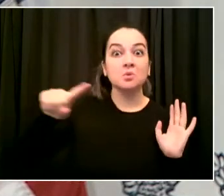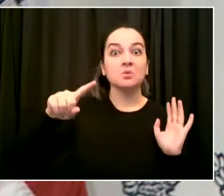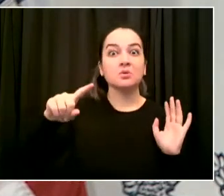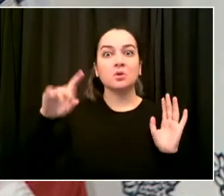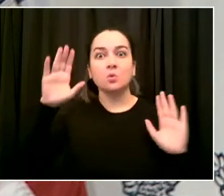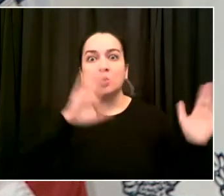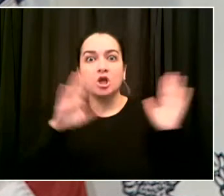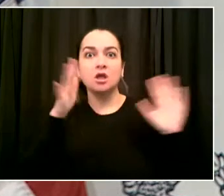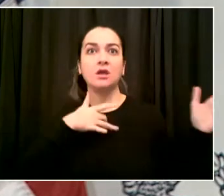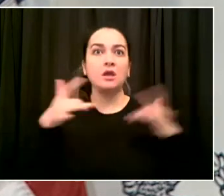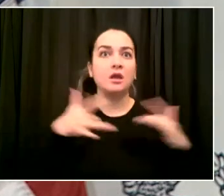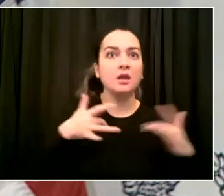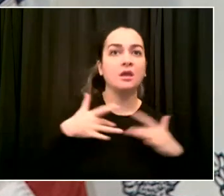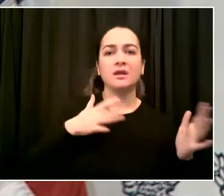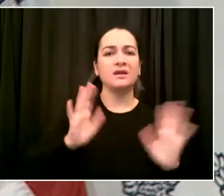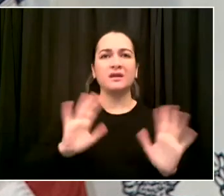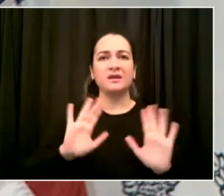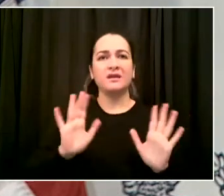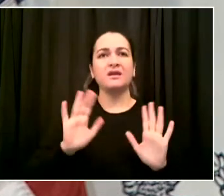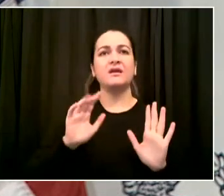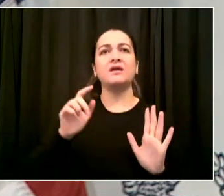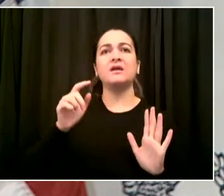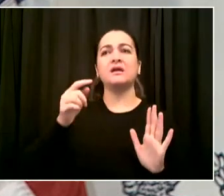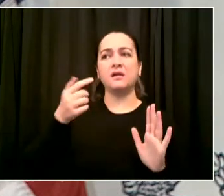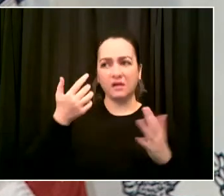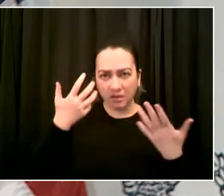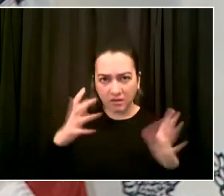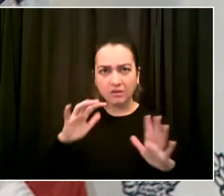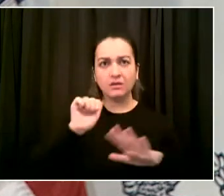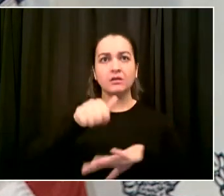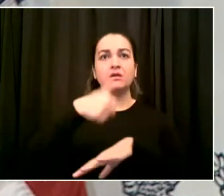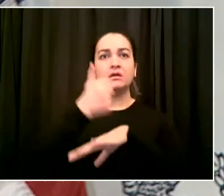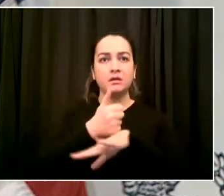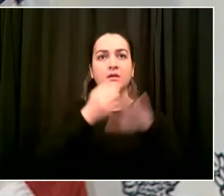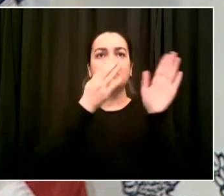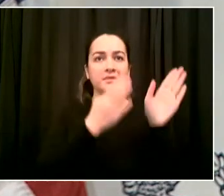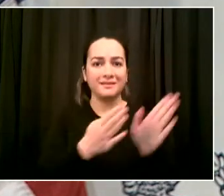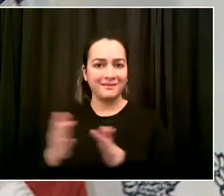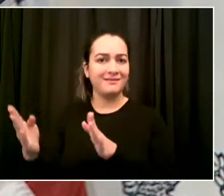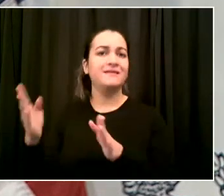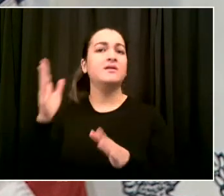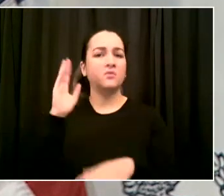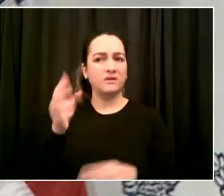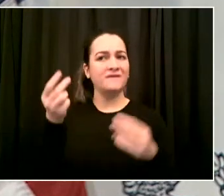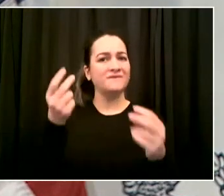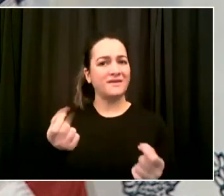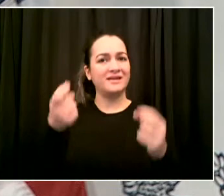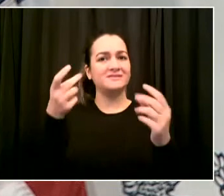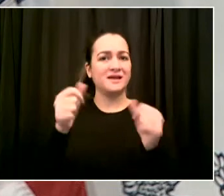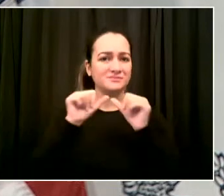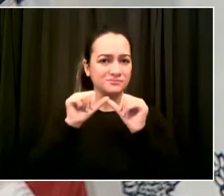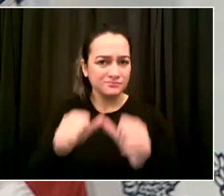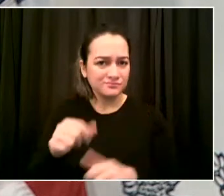GOOD STORRWHY II CH IS THE CITY OF NEW YORK WAS ABLE TO RAMP UP VACCINATIONS AT THE HIGH POINT WE GOT CLOSE TO